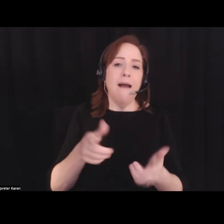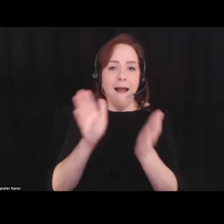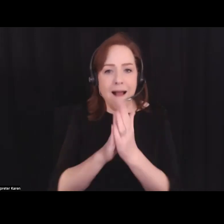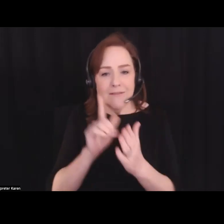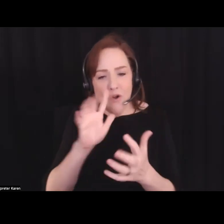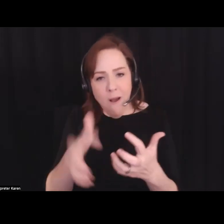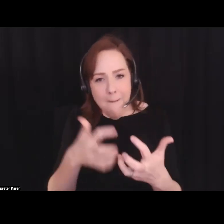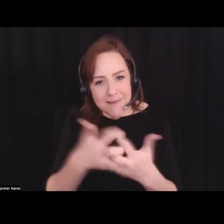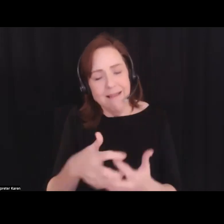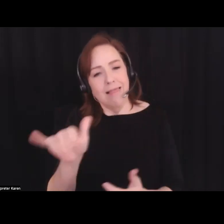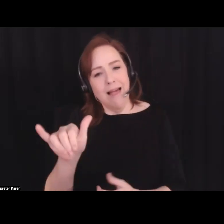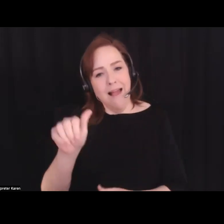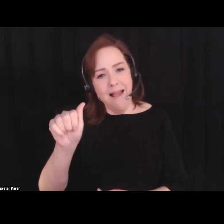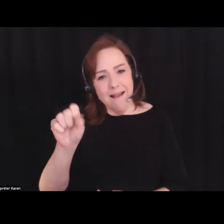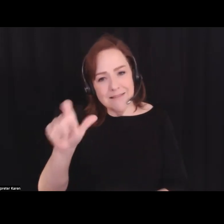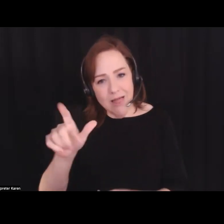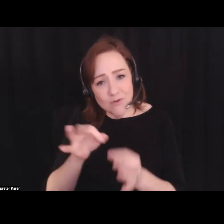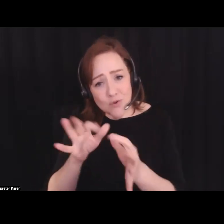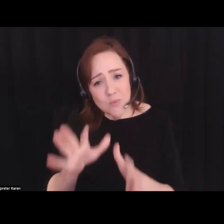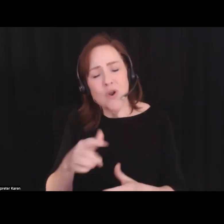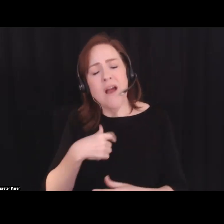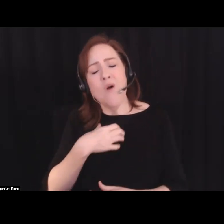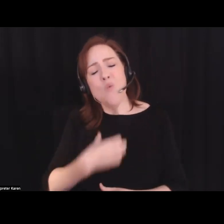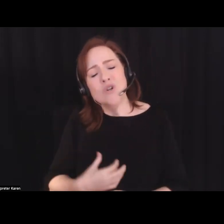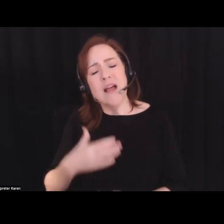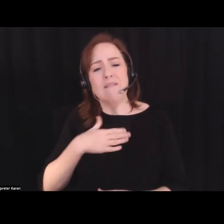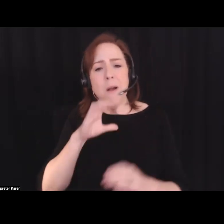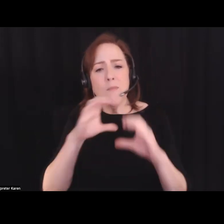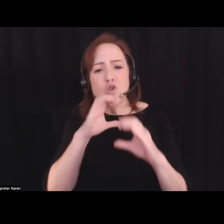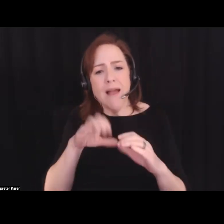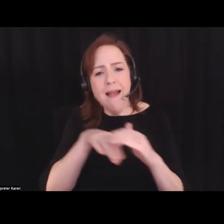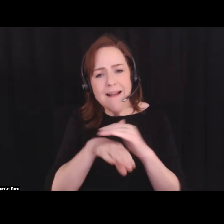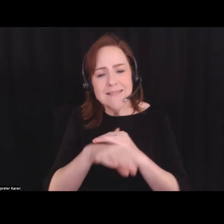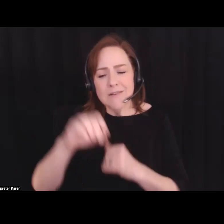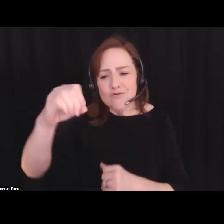I wish they would have a communication access dropdown feature on the portal where there was